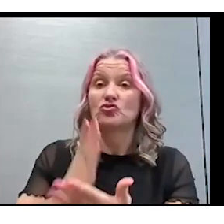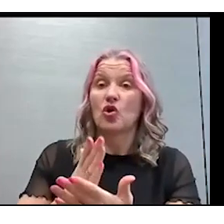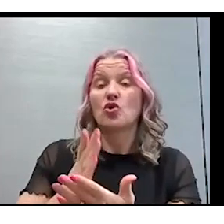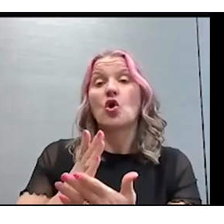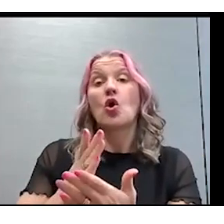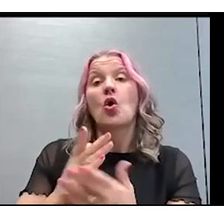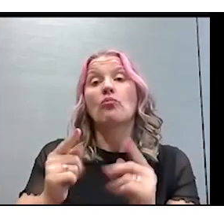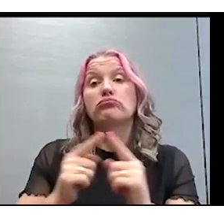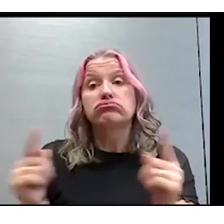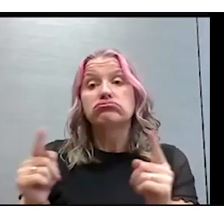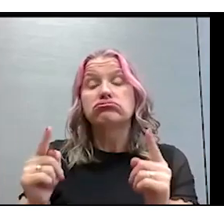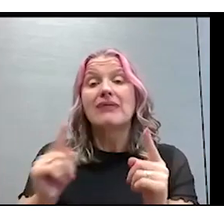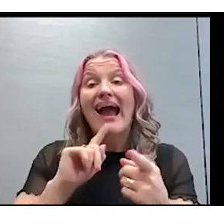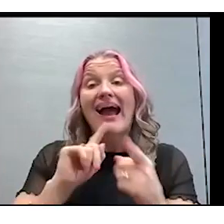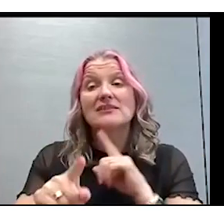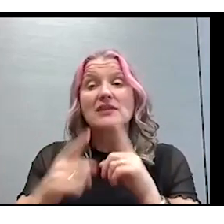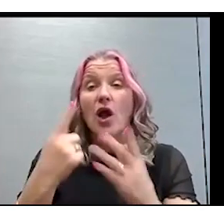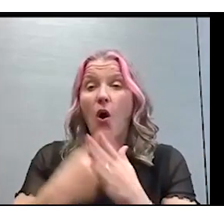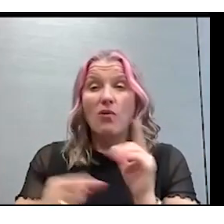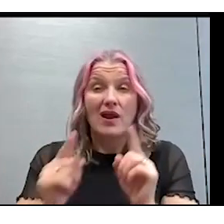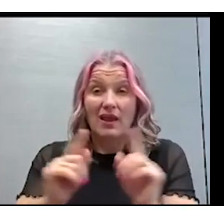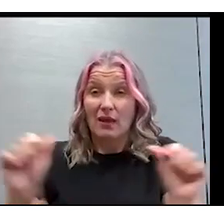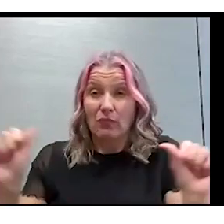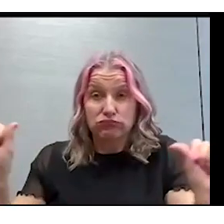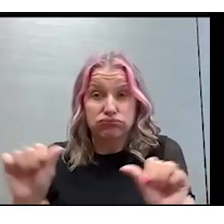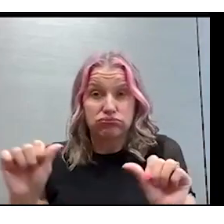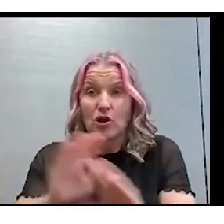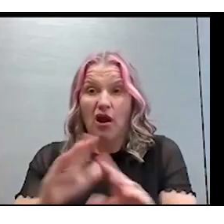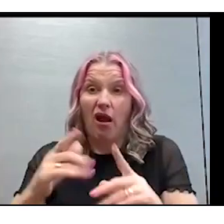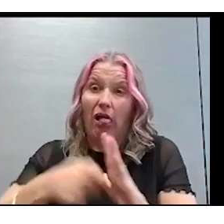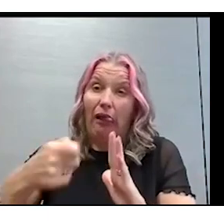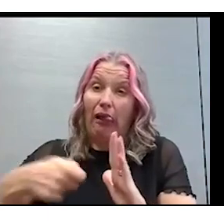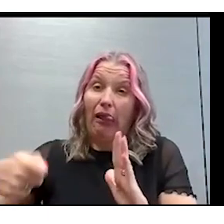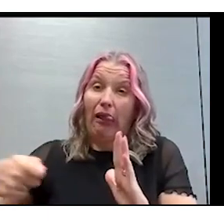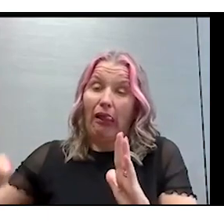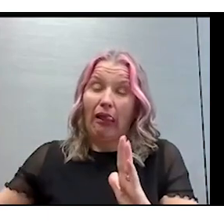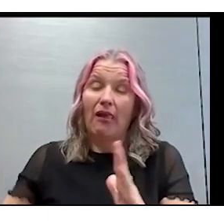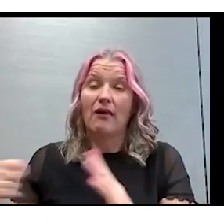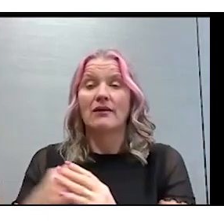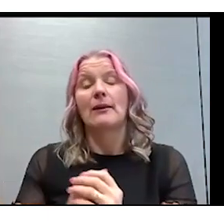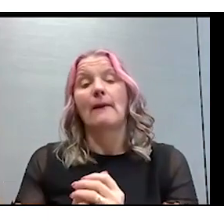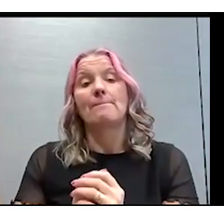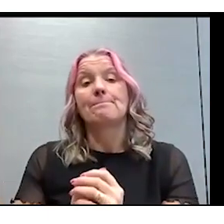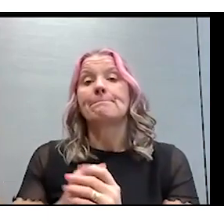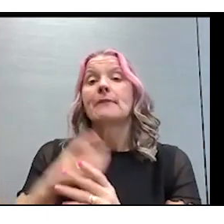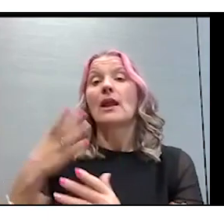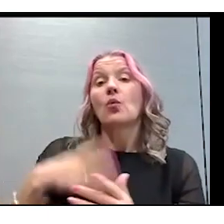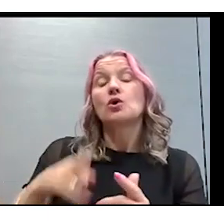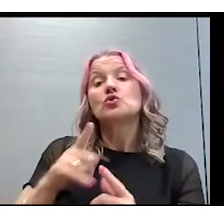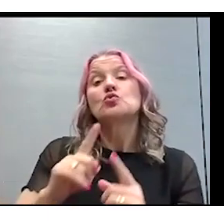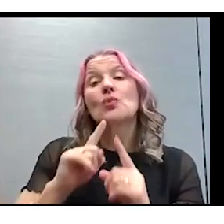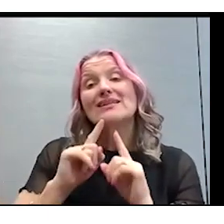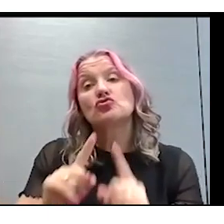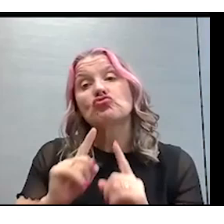is these many characters or this many lines. And then we want to instruct it to make sure